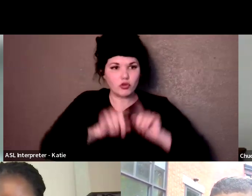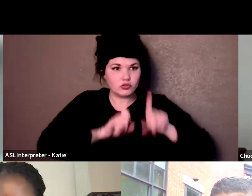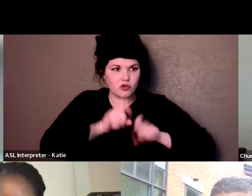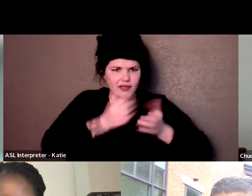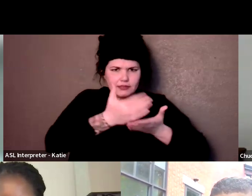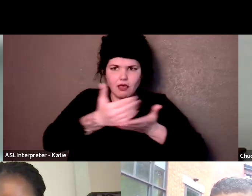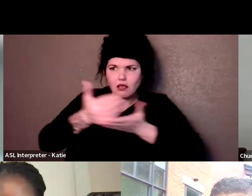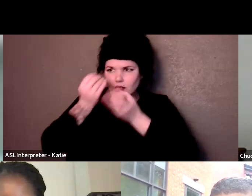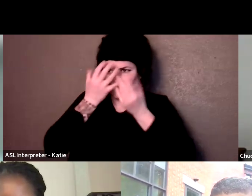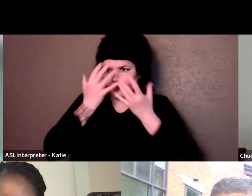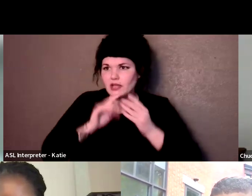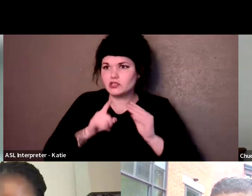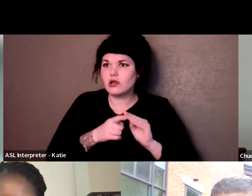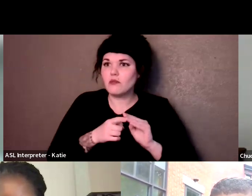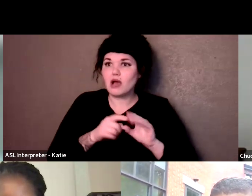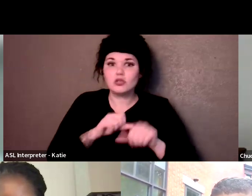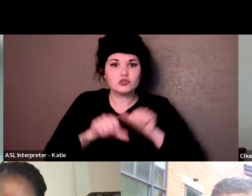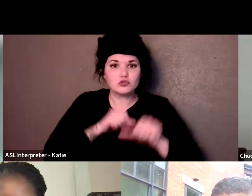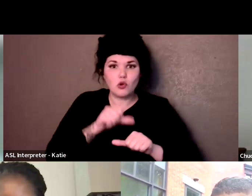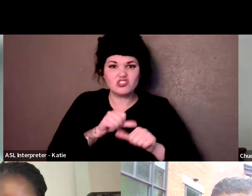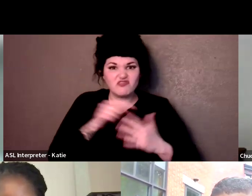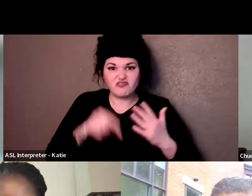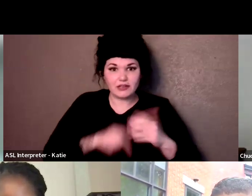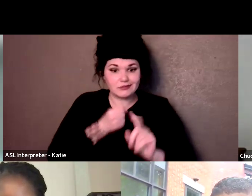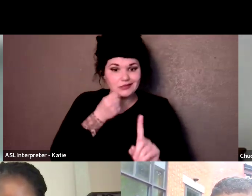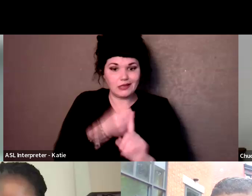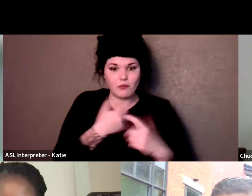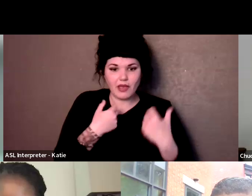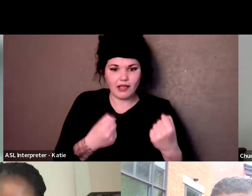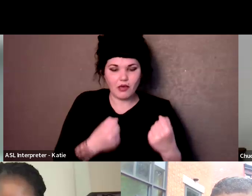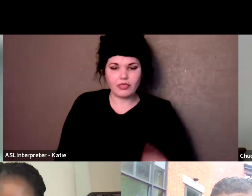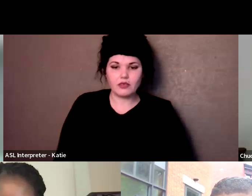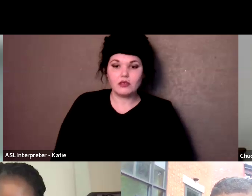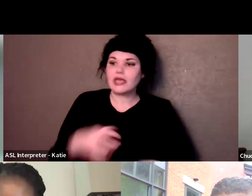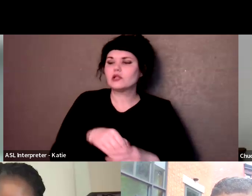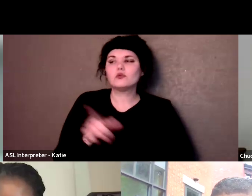health, including like we talked about with the panelists, where you live, how socially connected